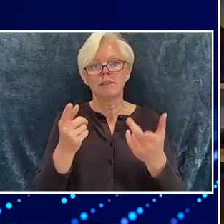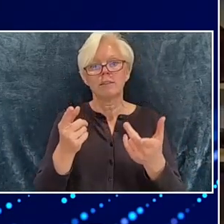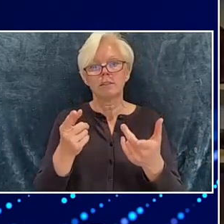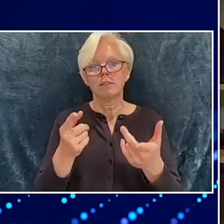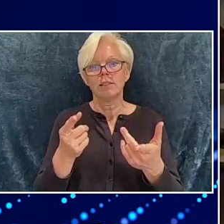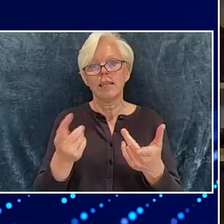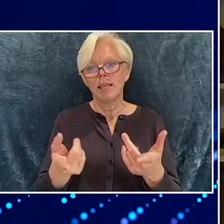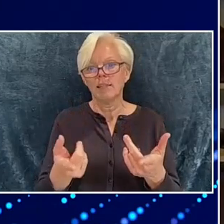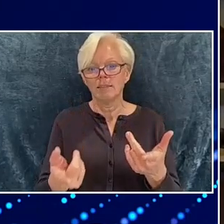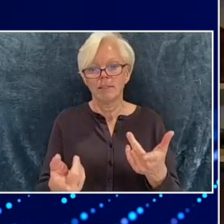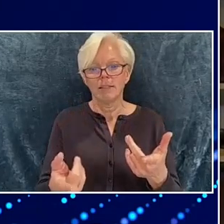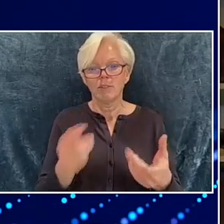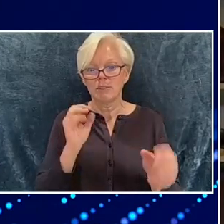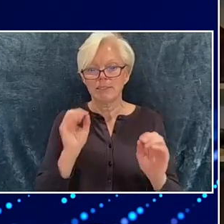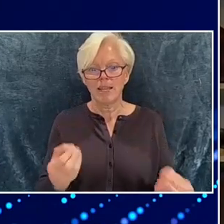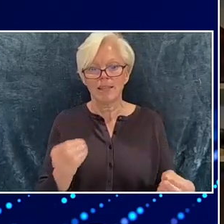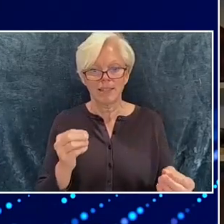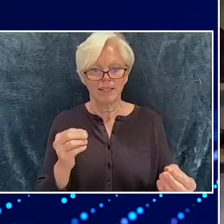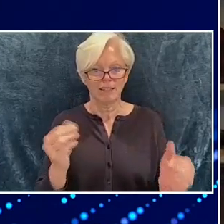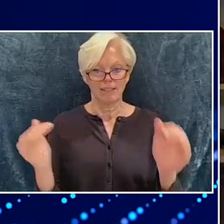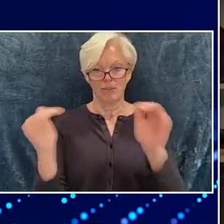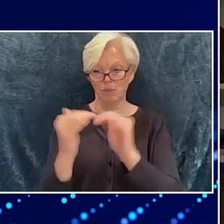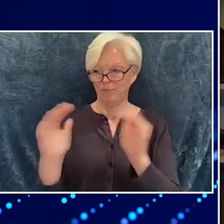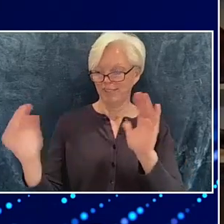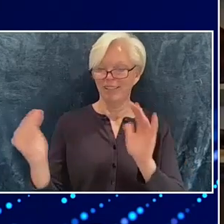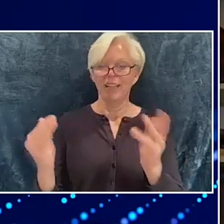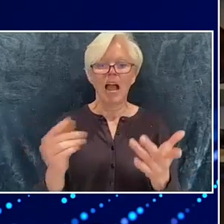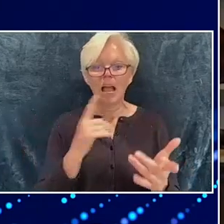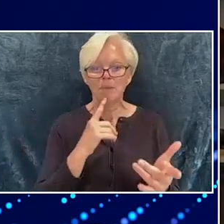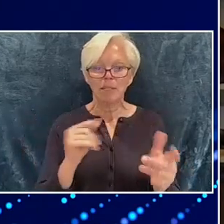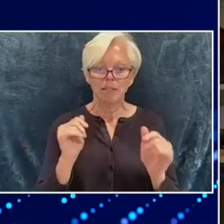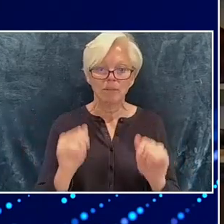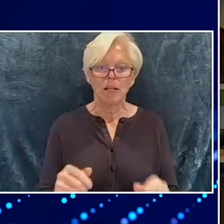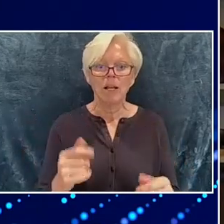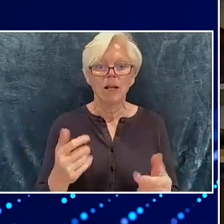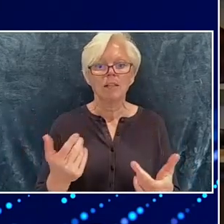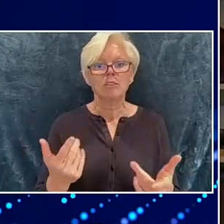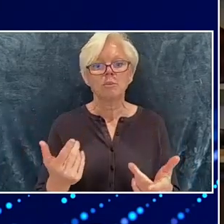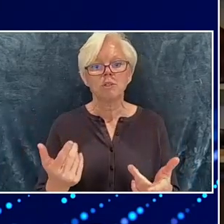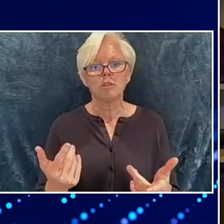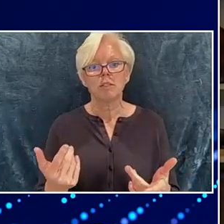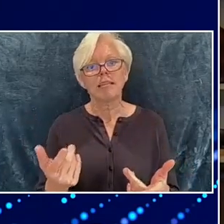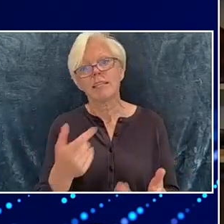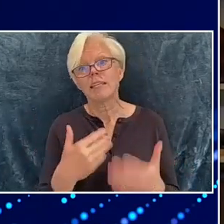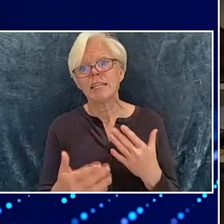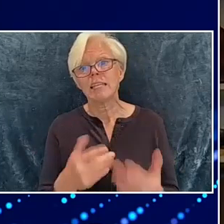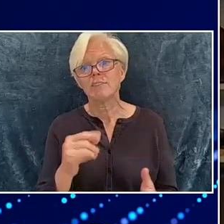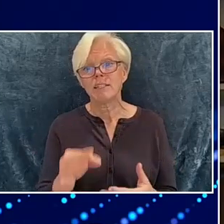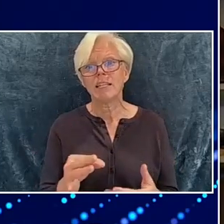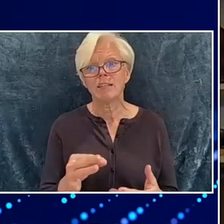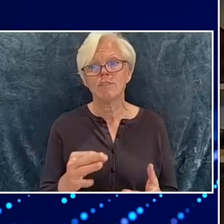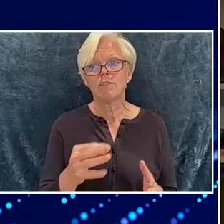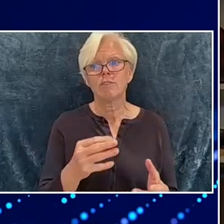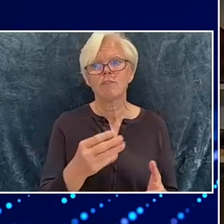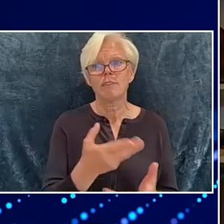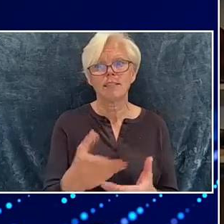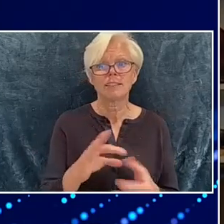I think where possible you need to do this. And even where that material is very specific to your school, I- we still argue